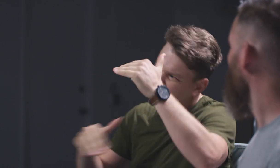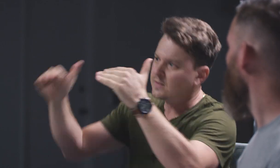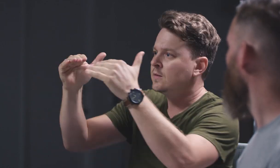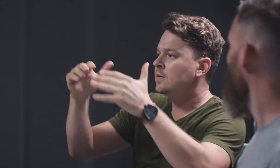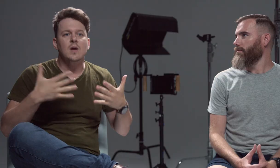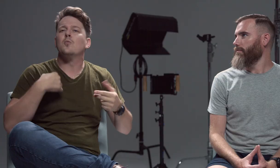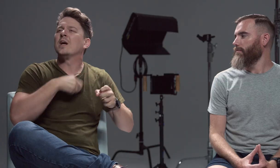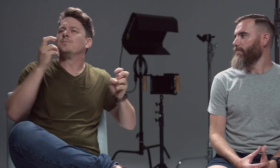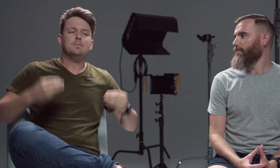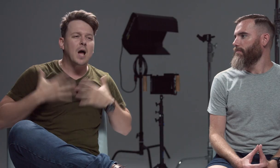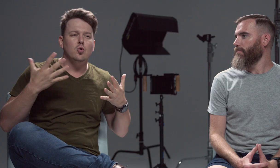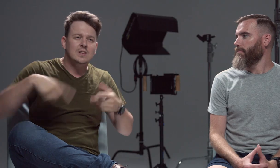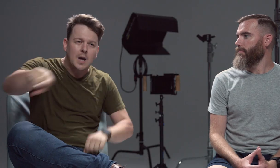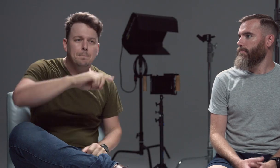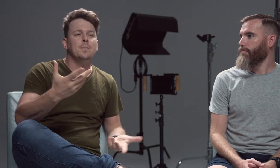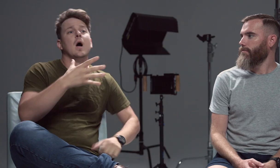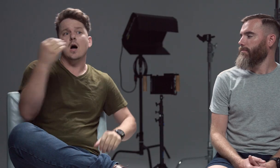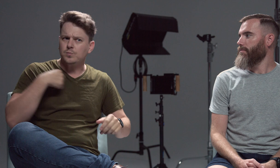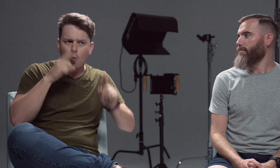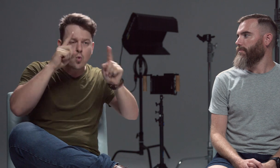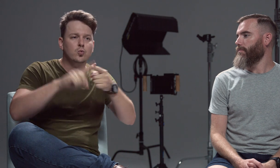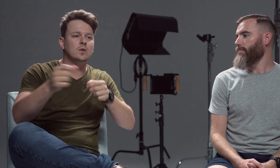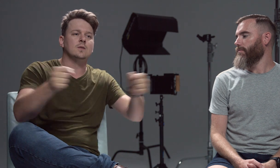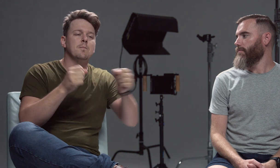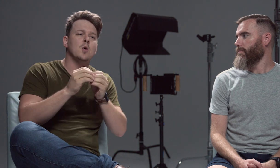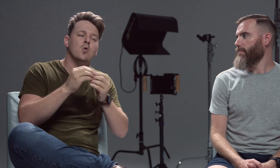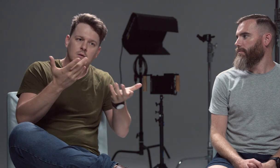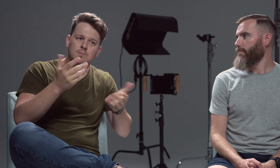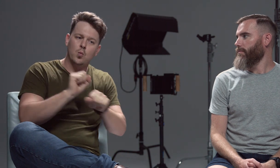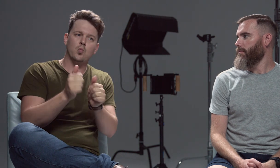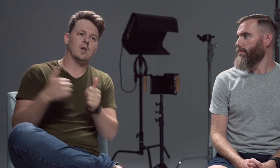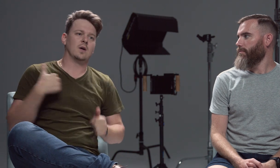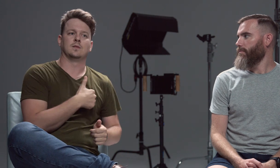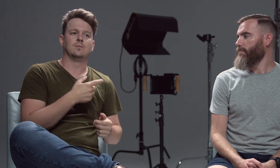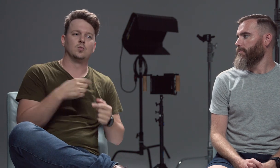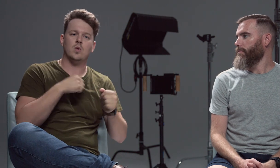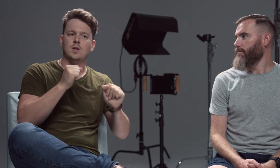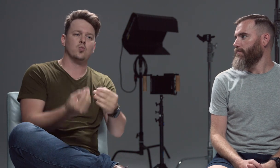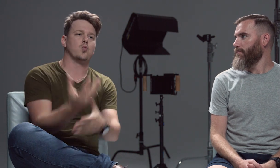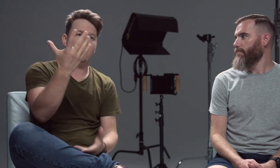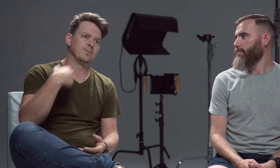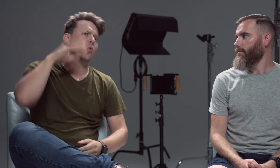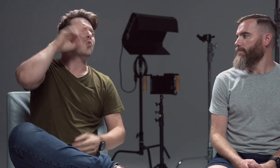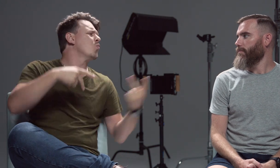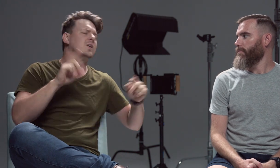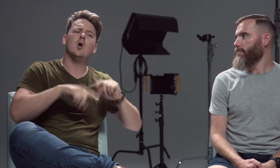We want to raise the bar, and inspire others. We also have the goal of bringing in more people to work with us so we can grow collectively.